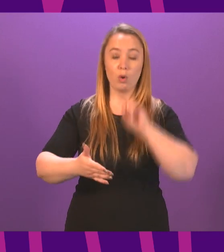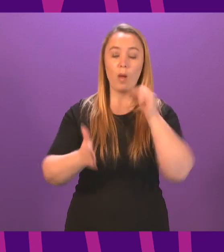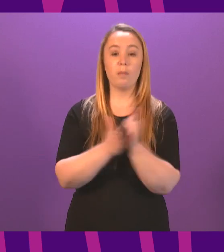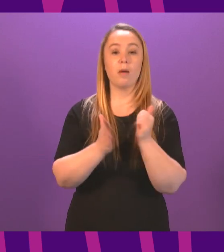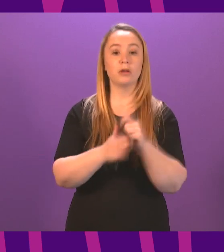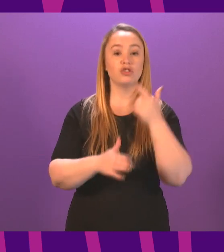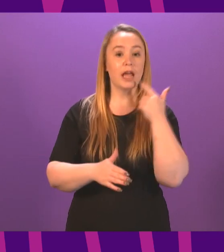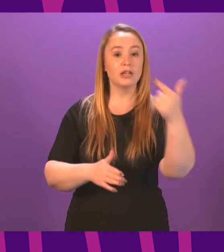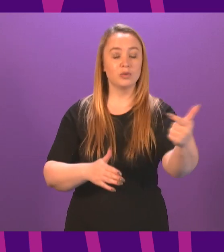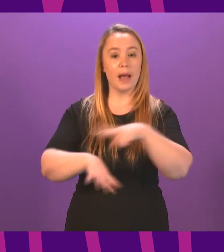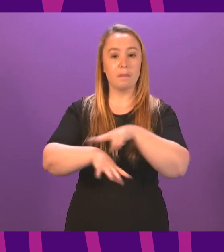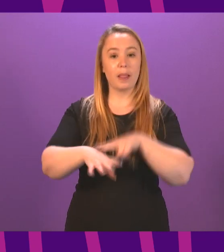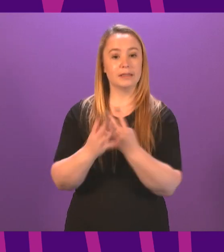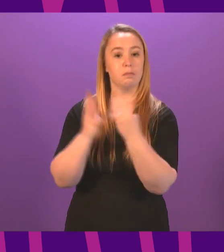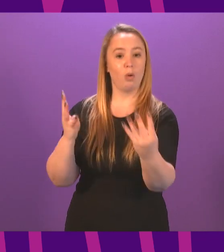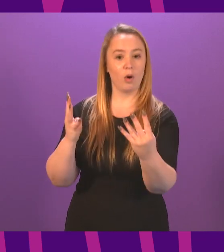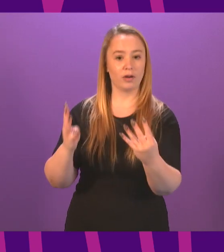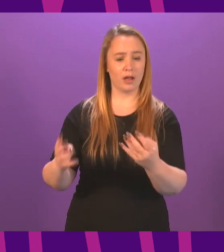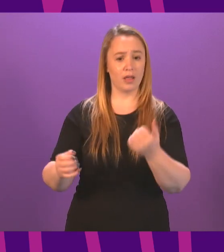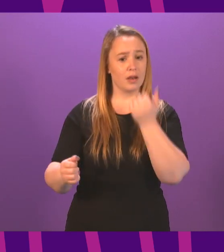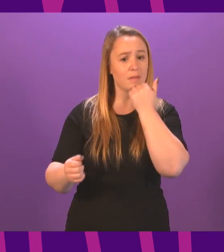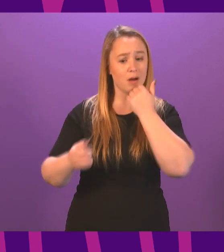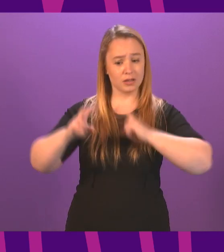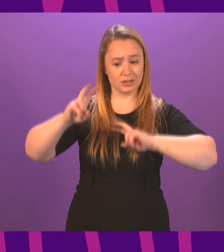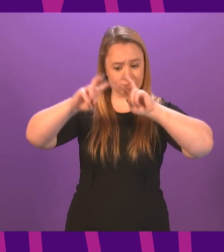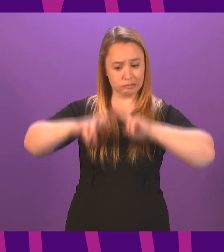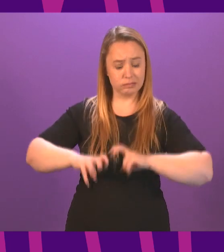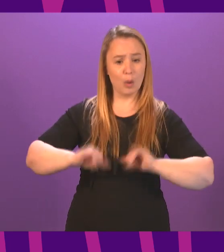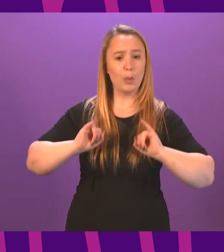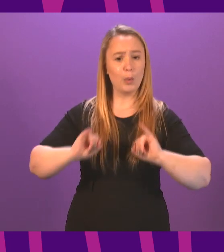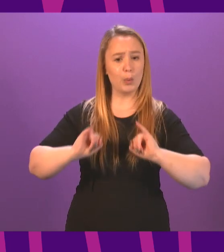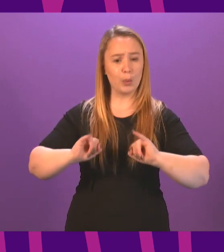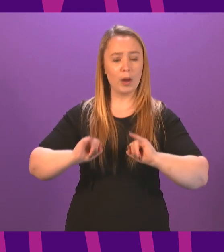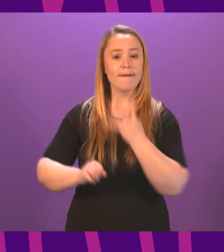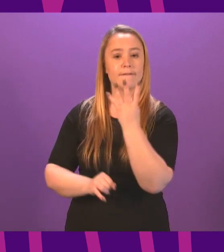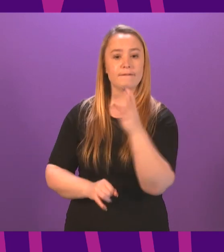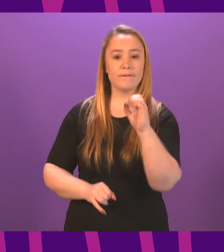staggering findings. Some 40 per cent of those who are in police custody have experienced